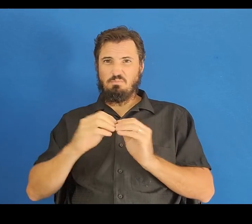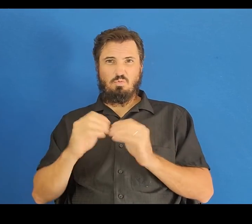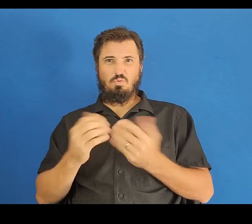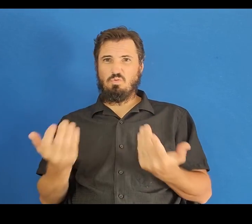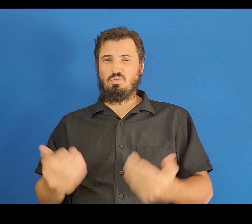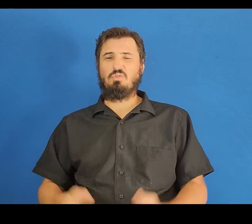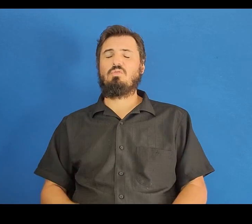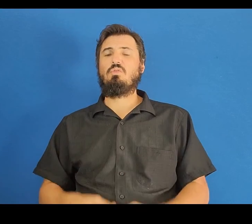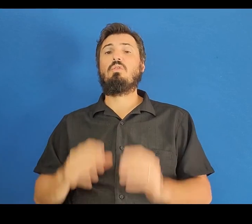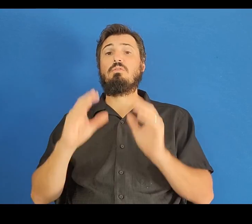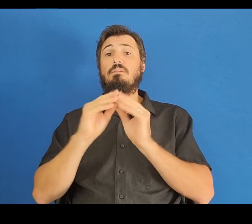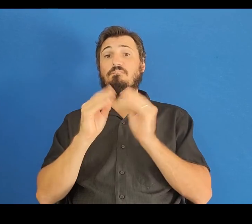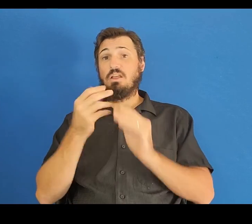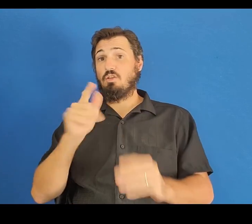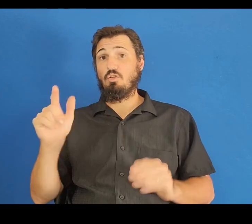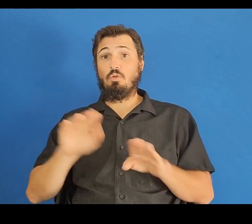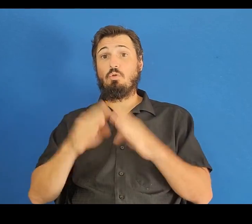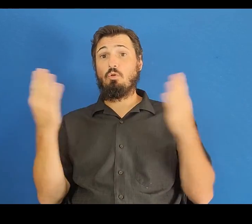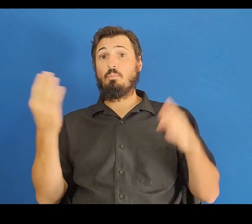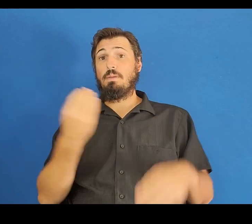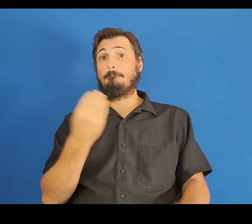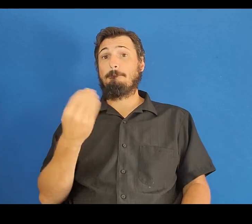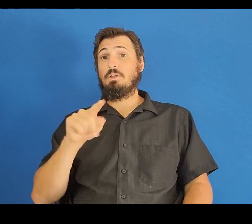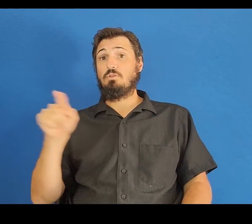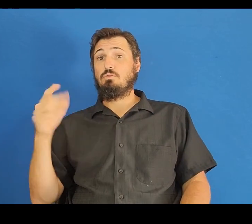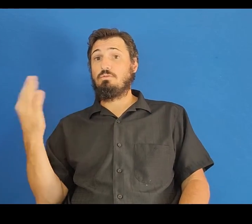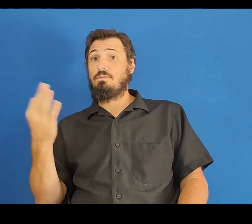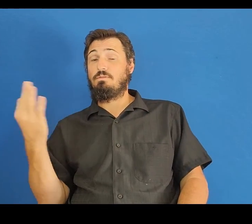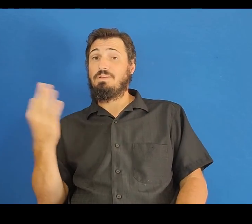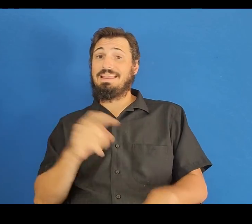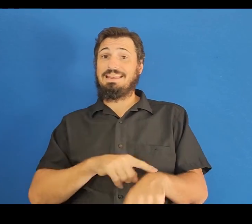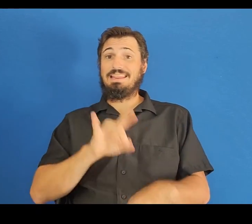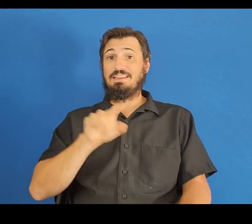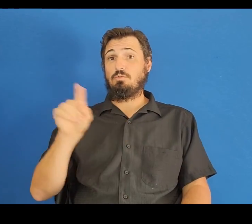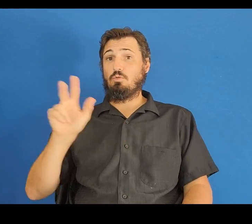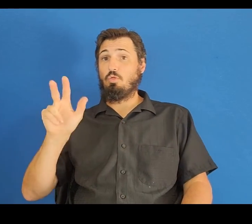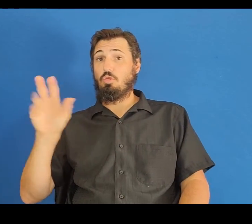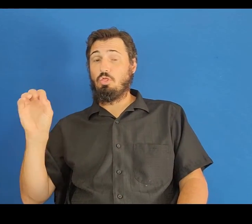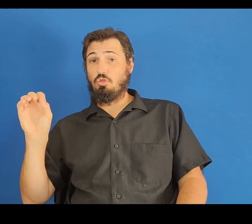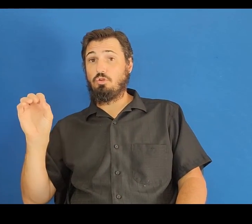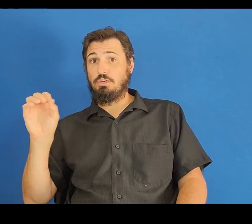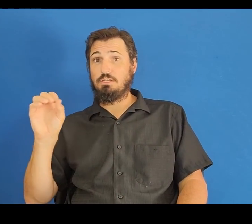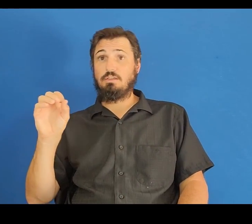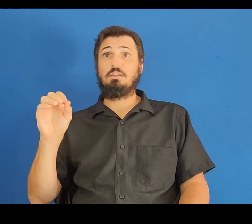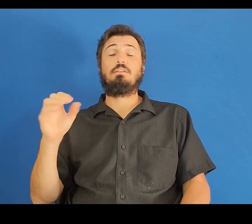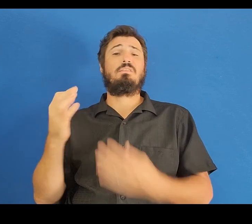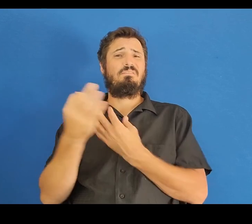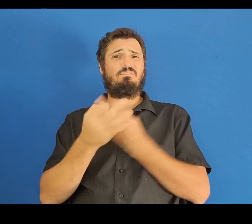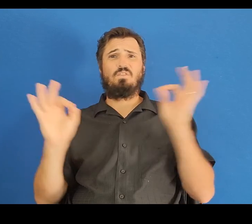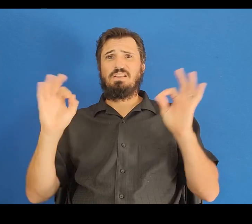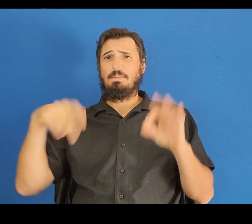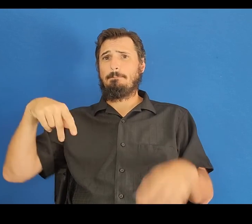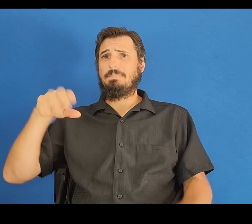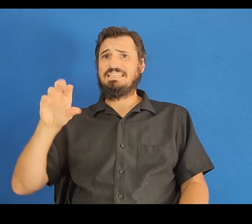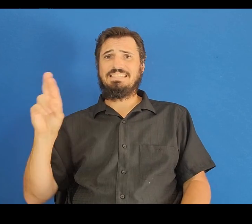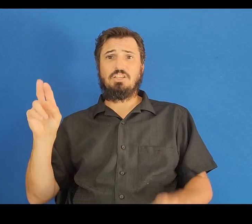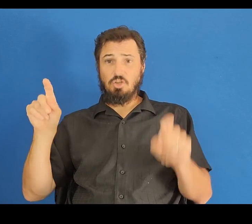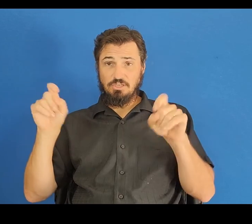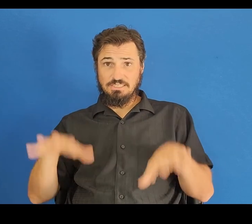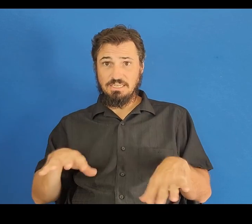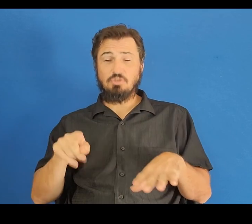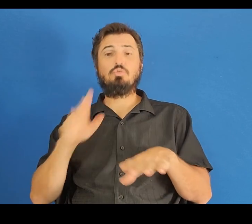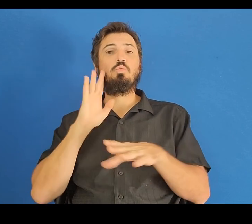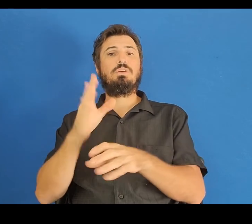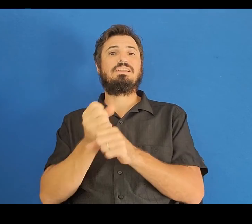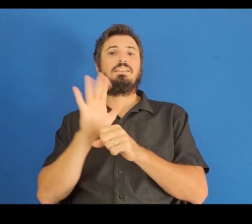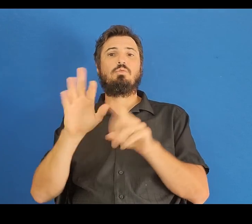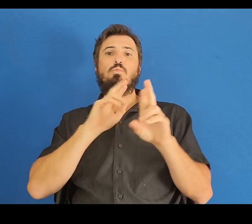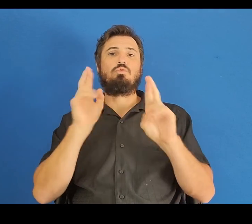convention hall is open Monday through Friday from 8 to 3:30 p.m. It’s a free PCR test and you get your results that same day.